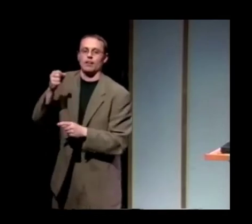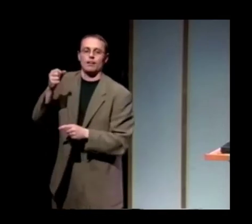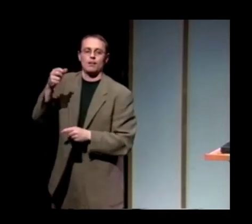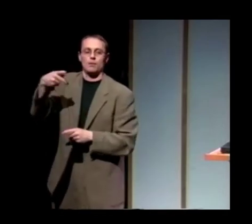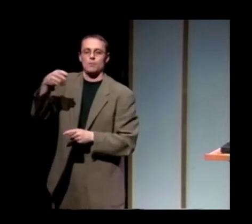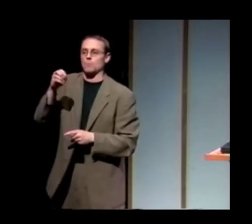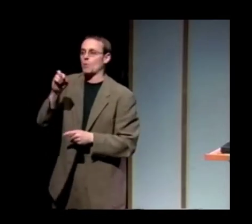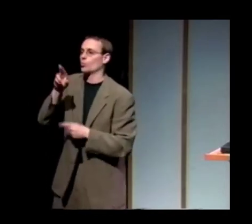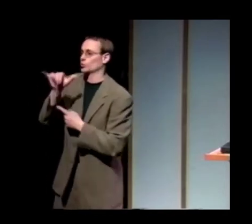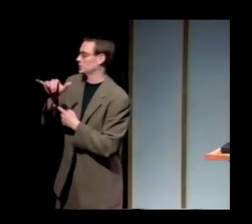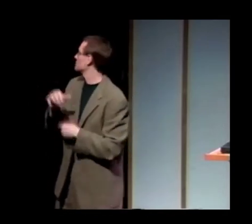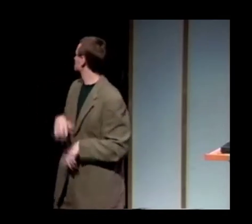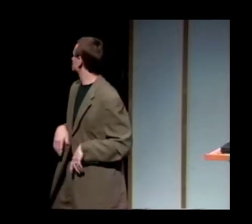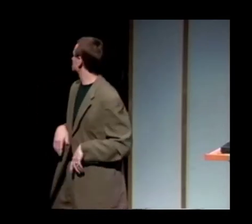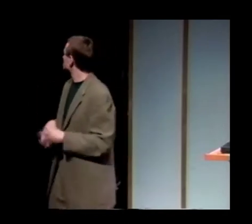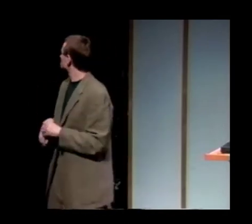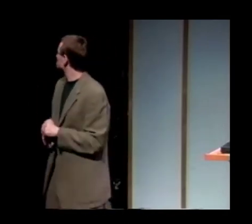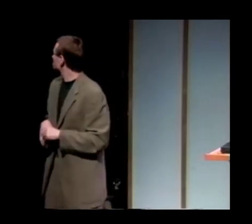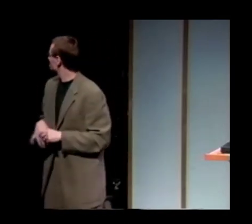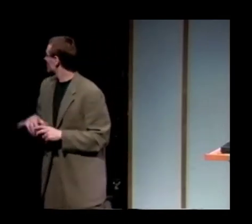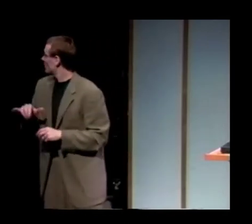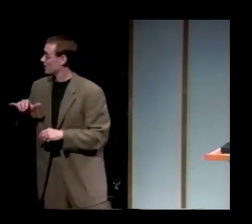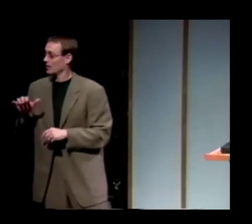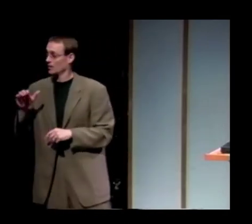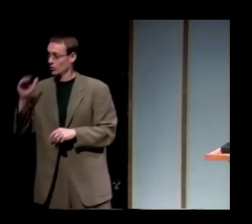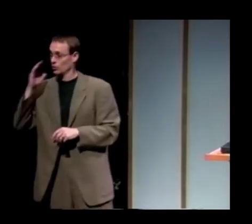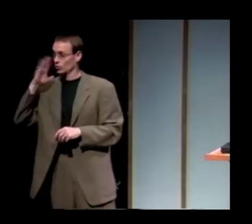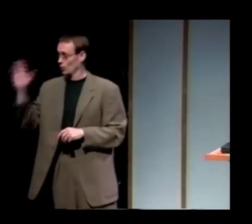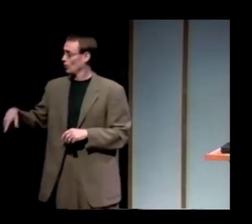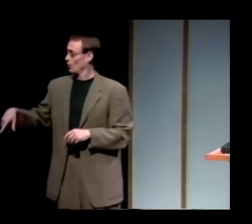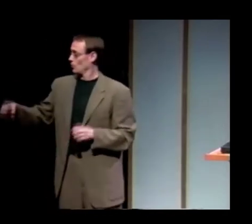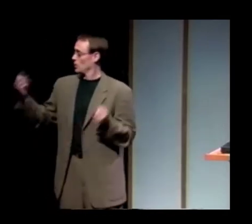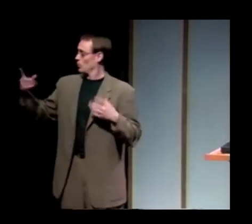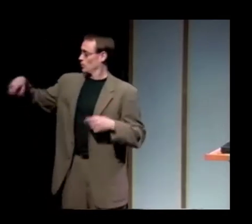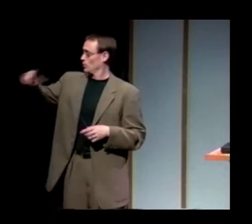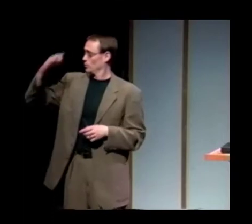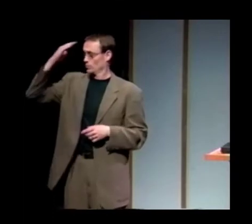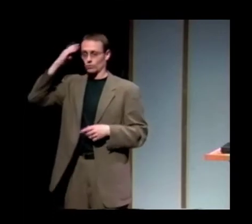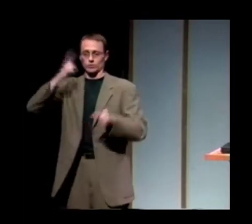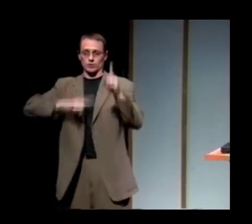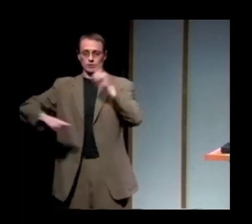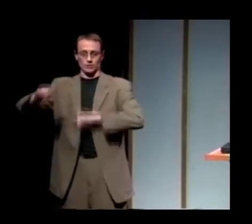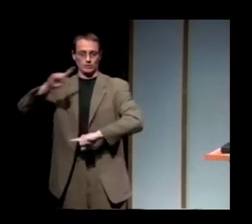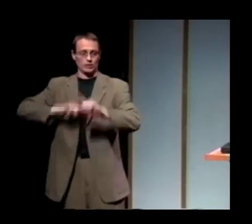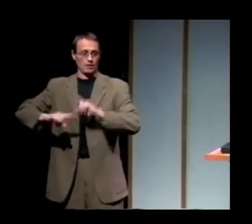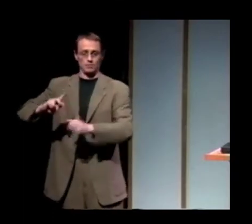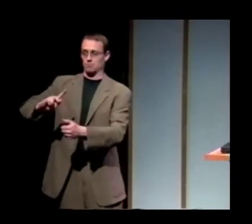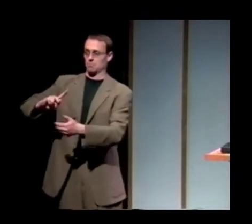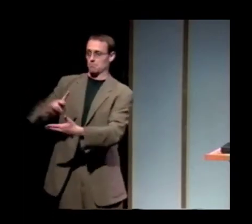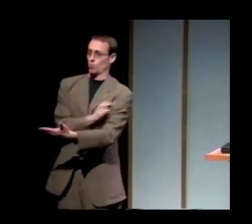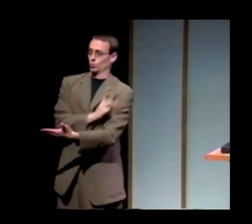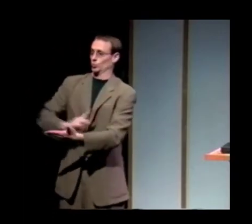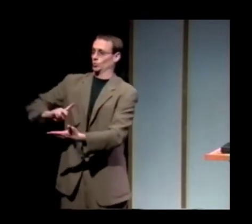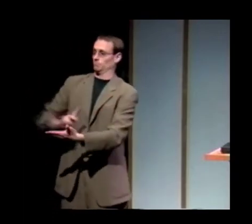SO THAT'S ONE OF THE AFTERSHOCKS, AND ANOTHER AFTERSHOCK IS POETRY. SO MANY OF YOU KNOW SIGN, CORRECT,